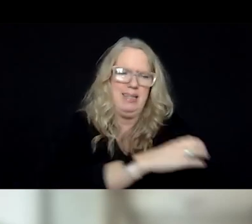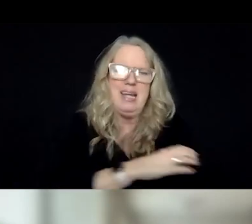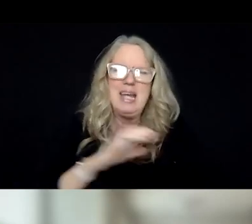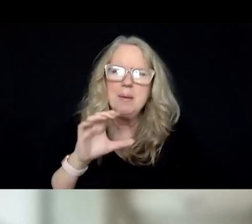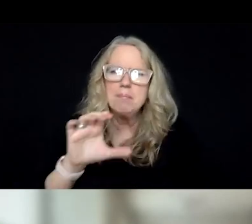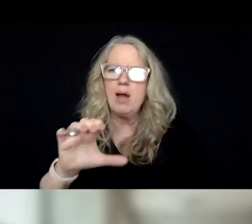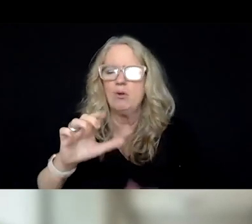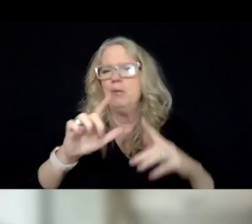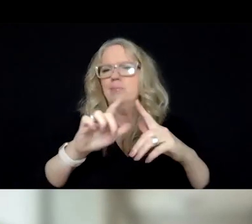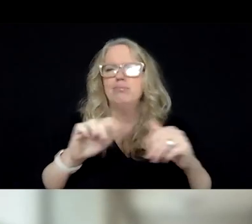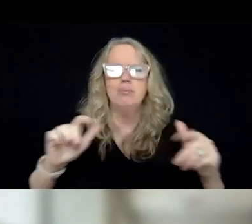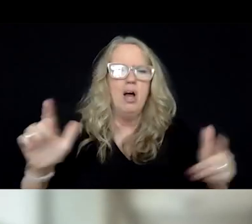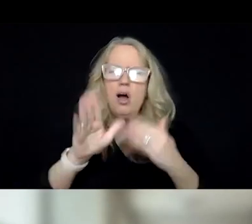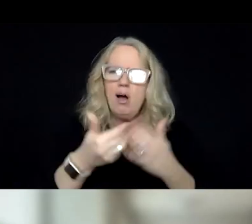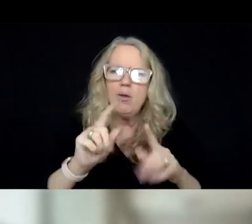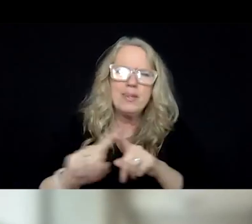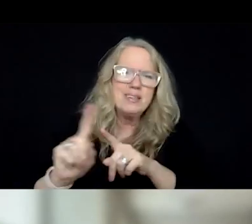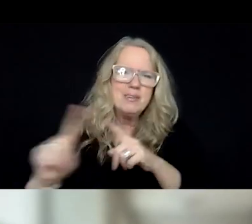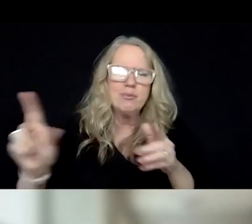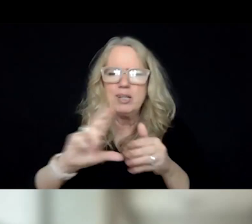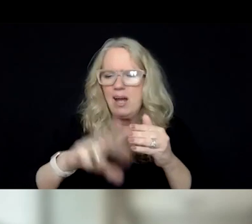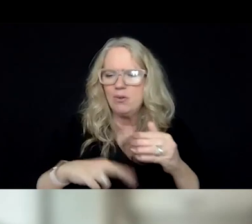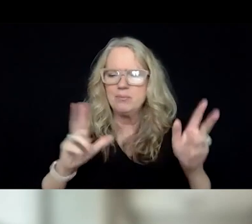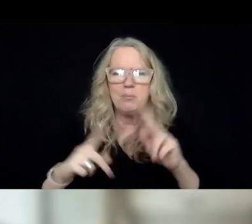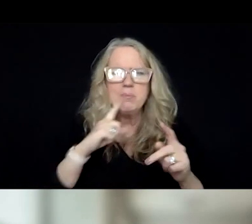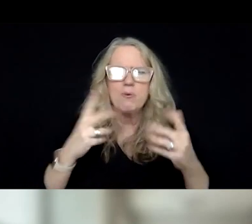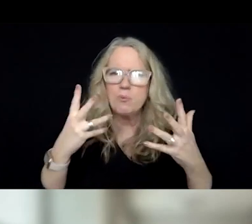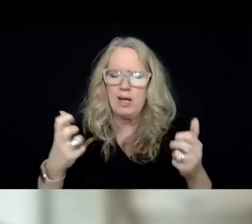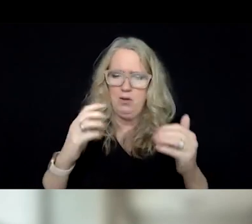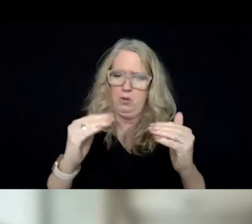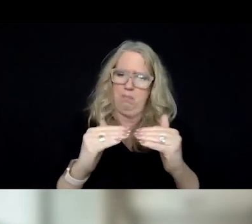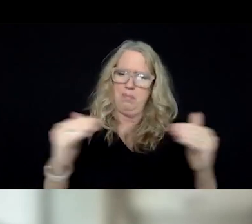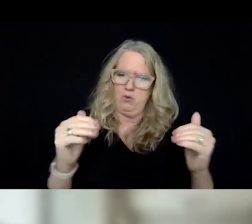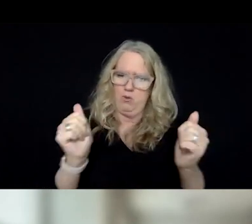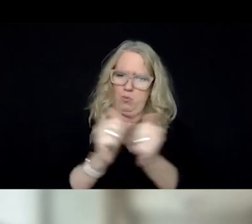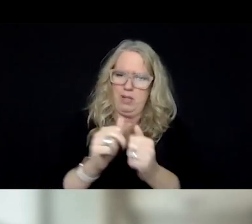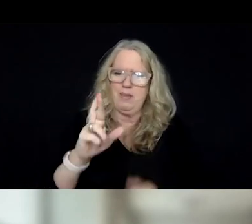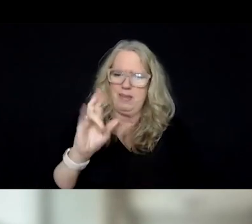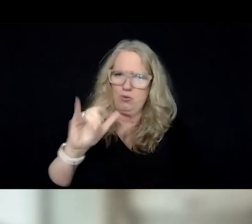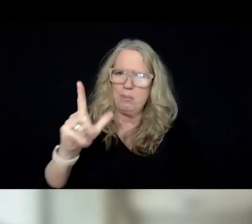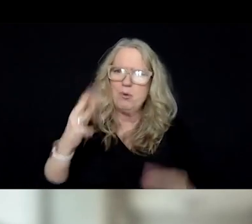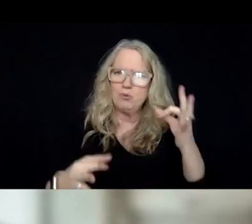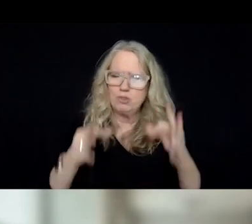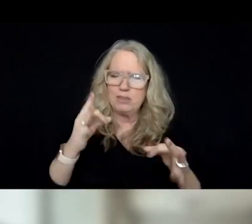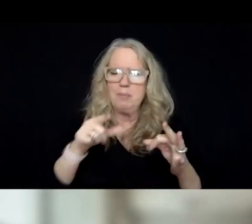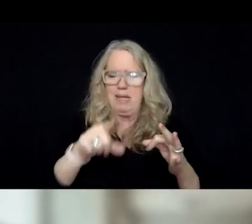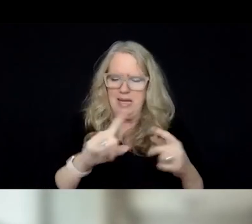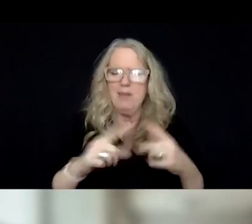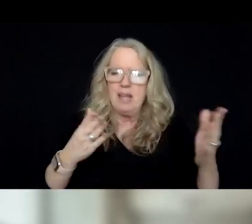OUTCOMES THAT WE ARE STRIVING FOR. SO USING PEERS WITH CRIMINAL JUSTICE BACKGROUNDS IN THE CRISIS CONTINUUM IS A IMPORTANT